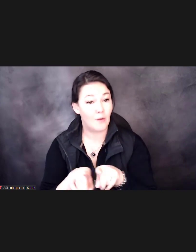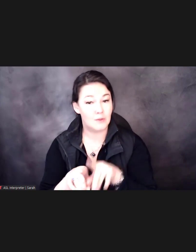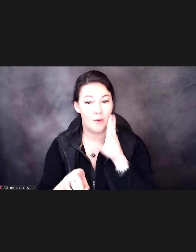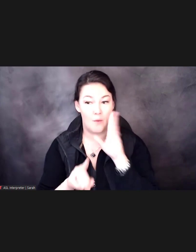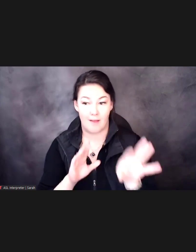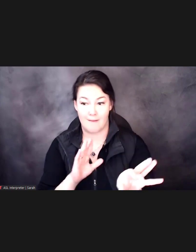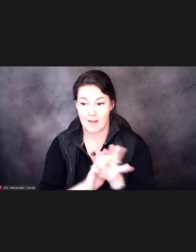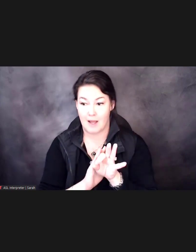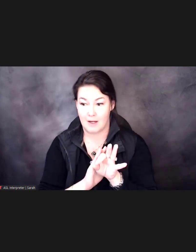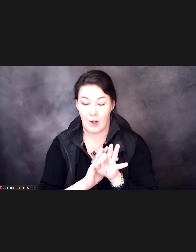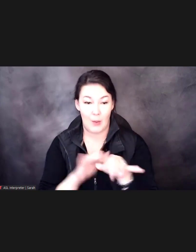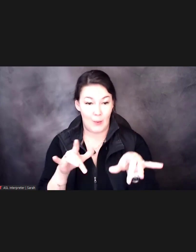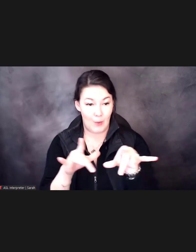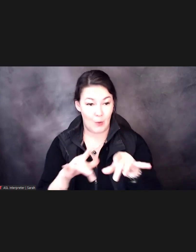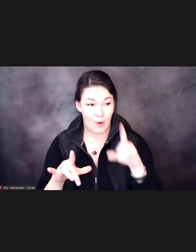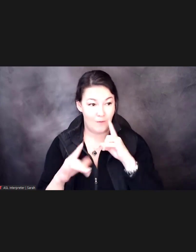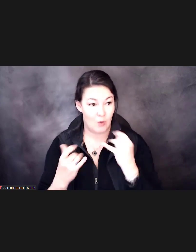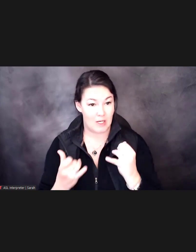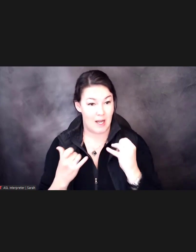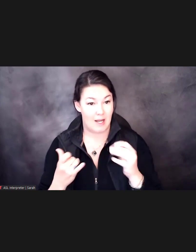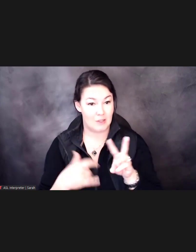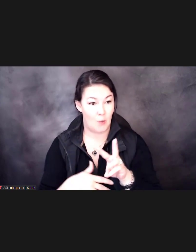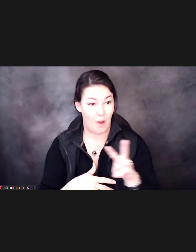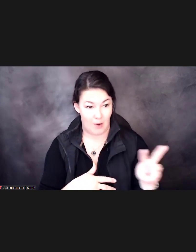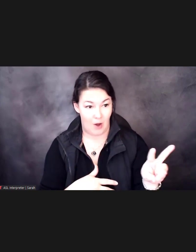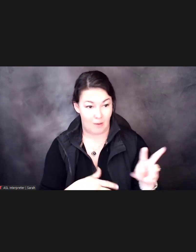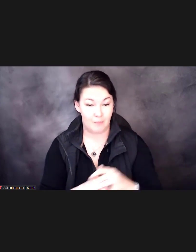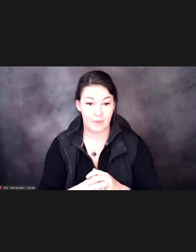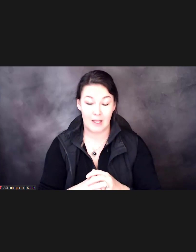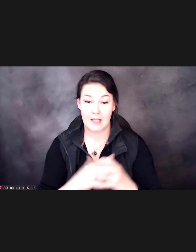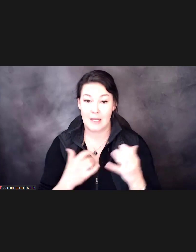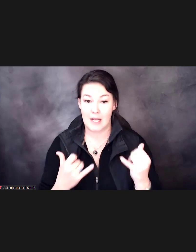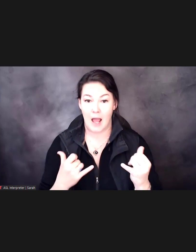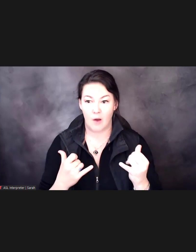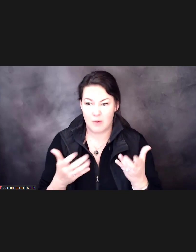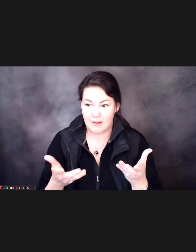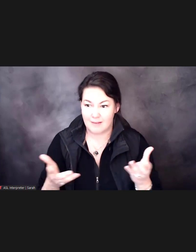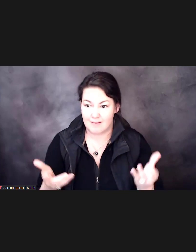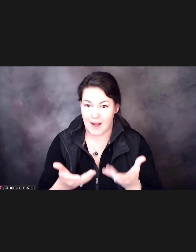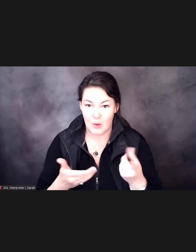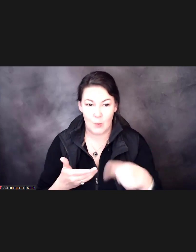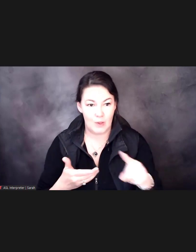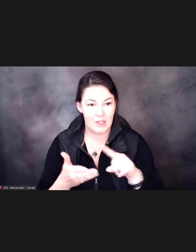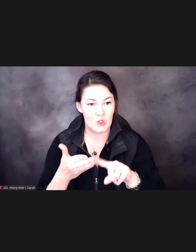It's also where you'll find the recording of today's webinar.